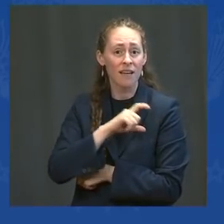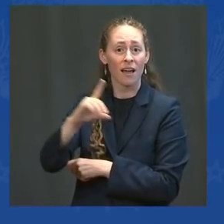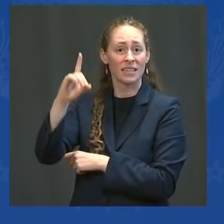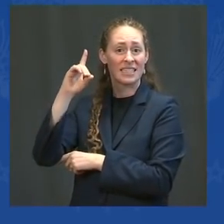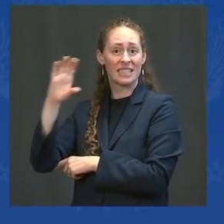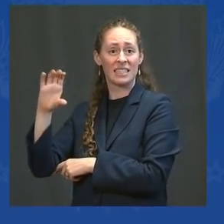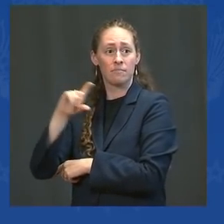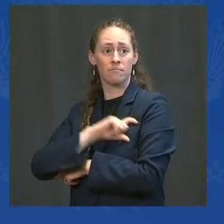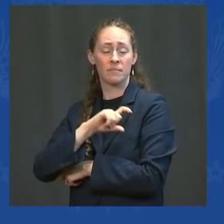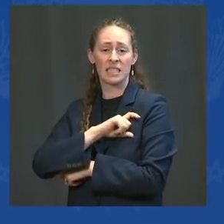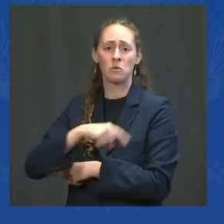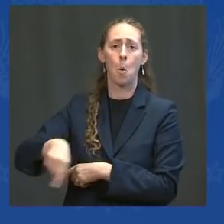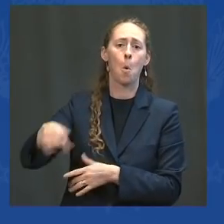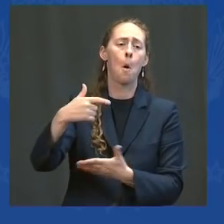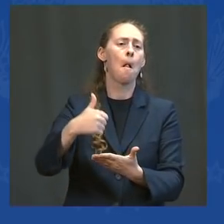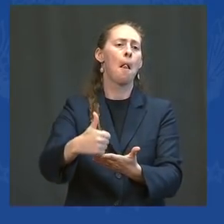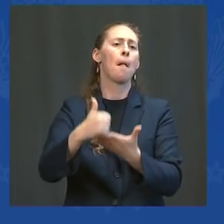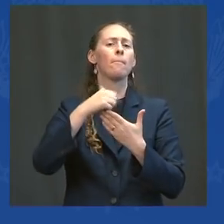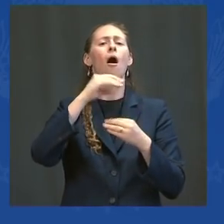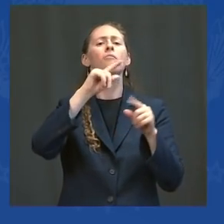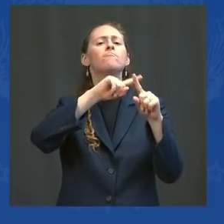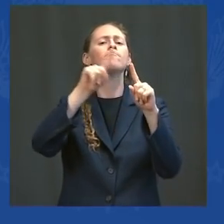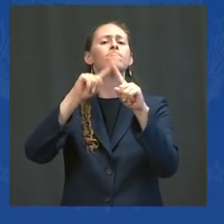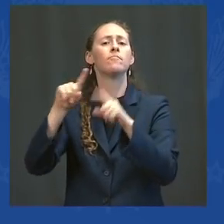and other law enforcement officials who we honor today.